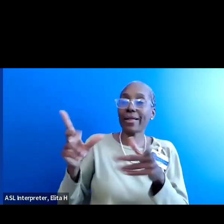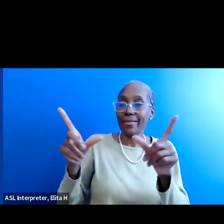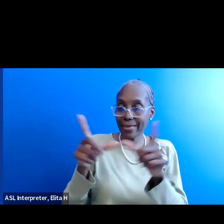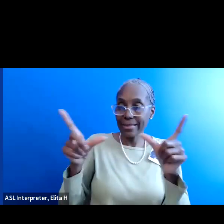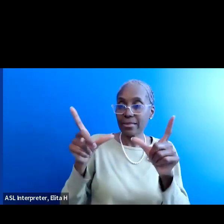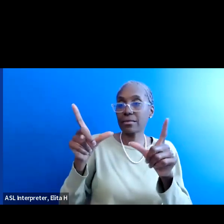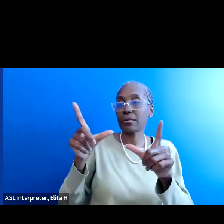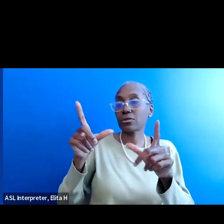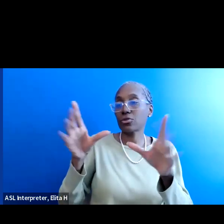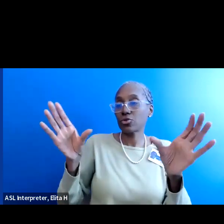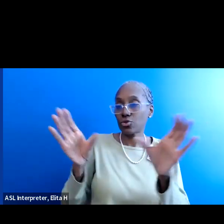facilities and file a complaint.